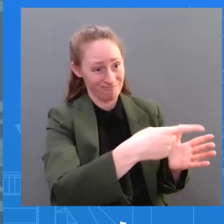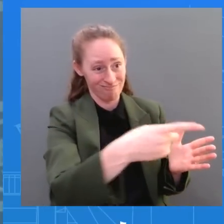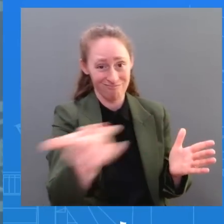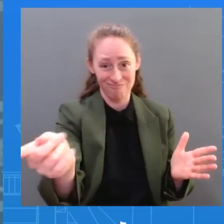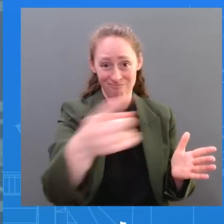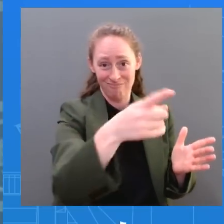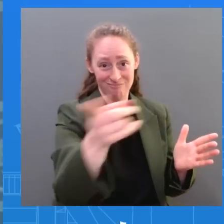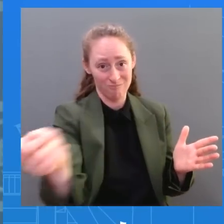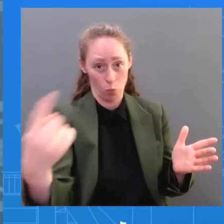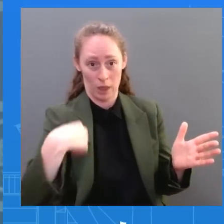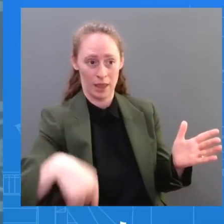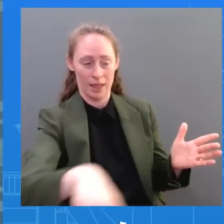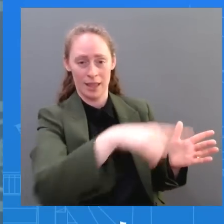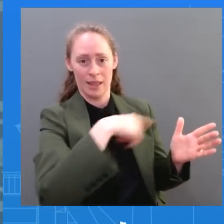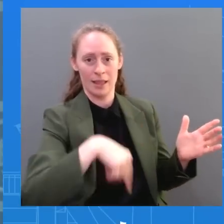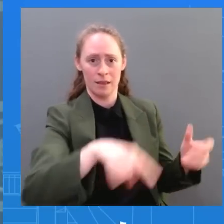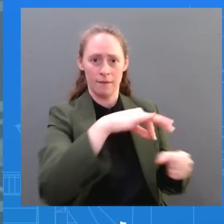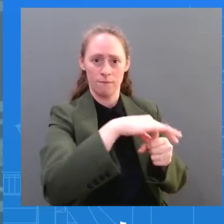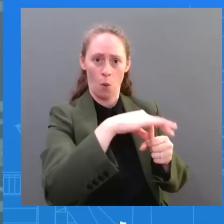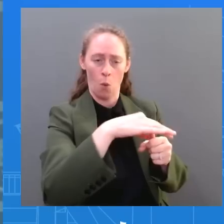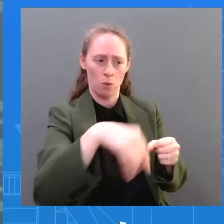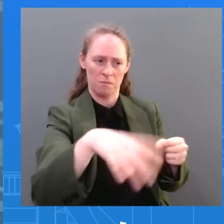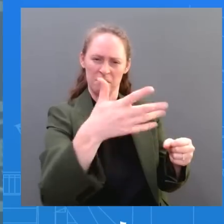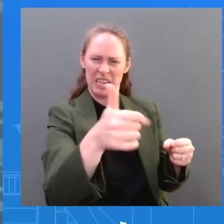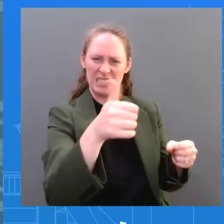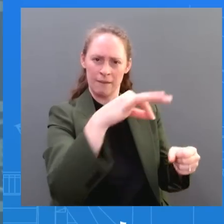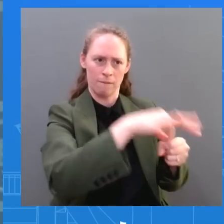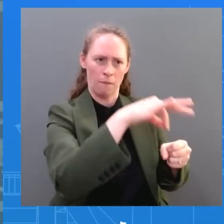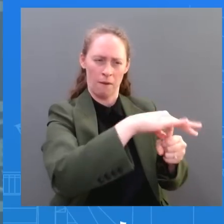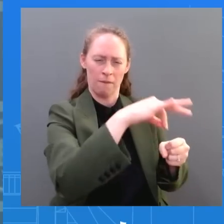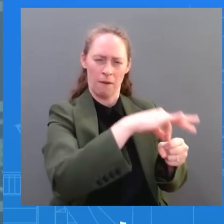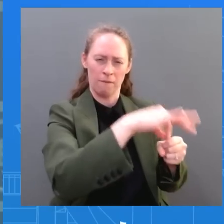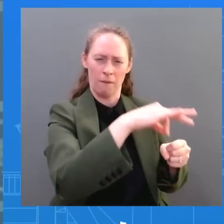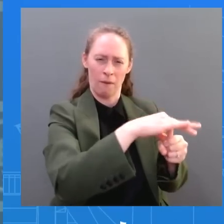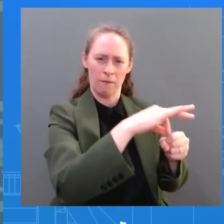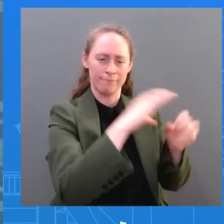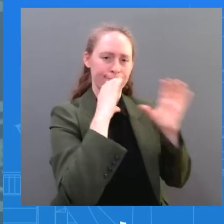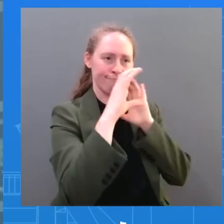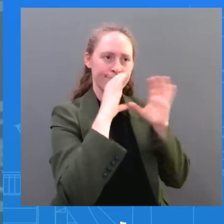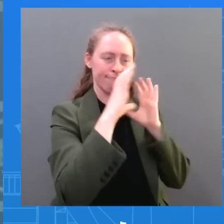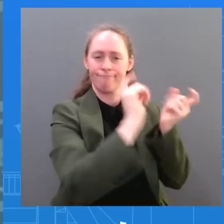And that is something that he's going to call on. That is going to be something that he's going to speak on very loudly and very --